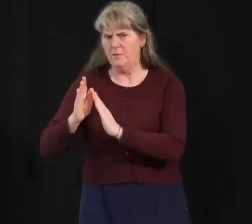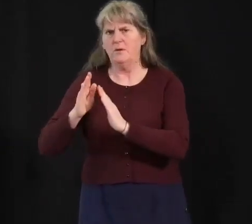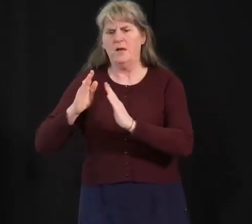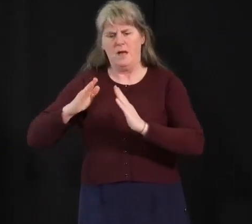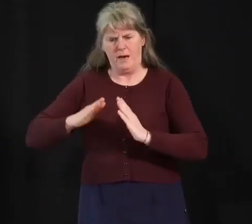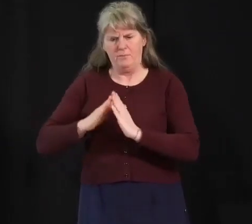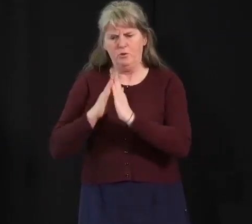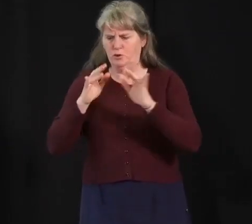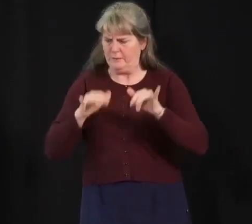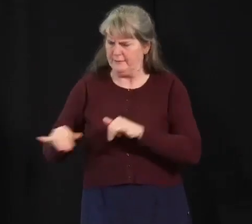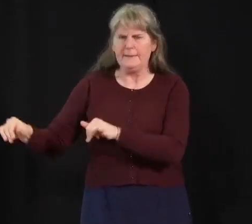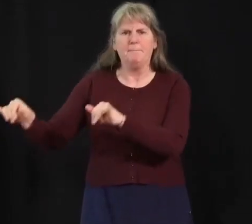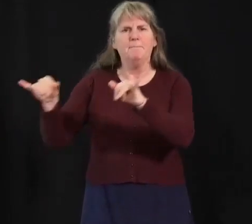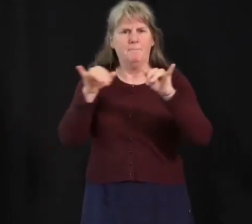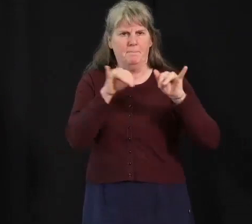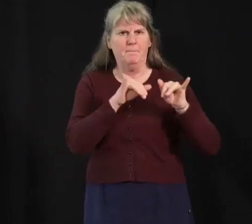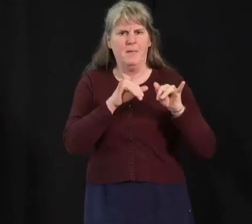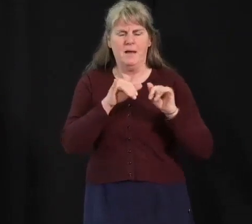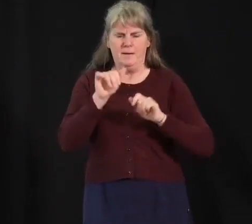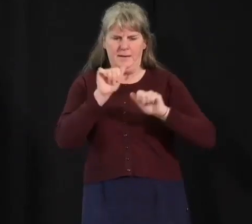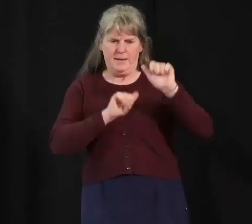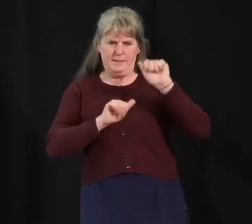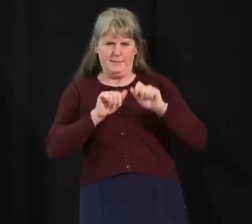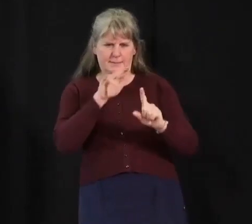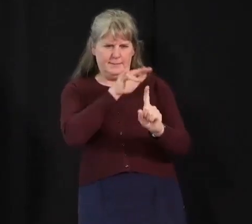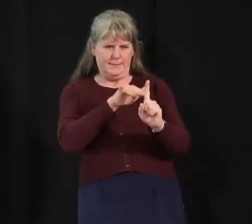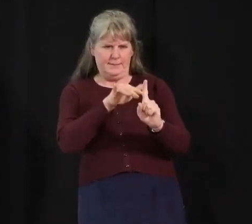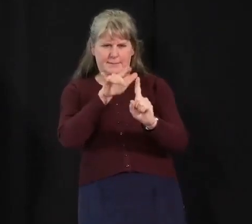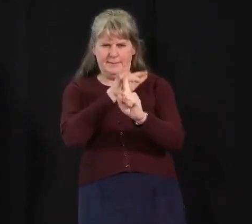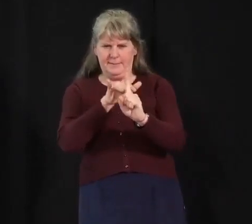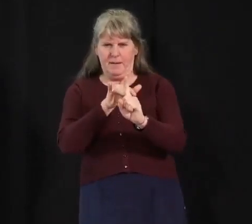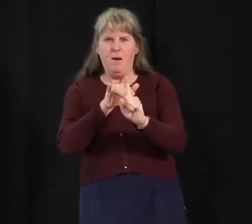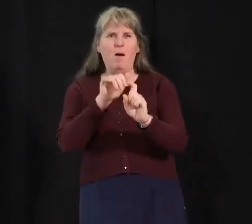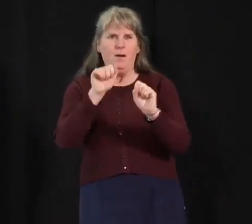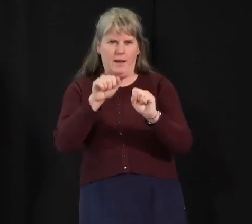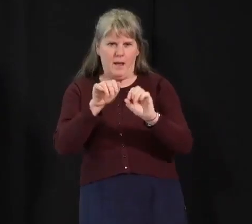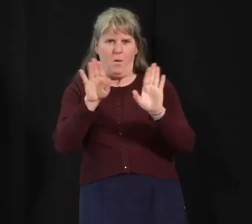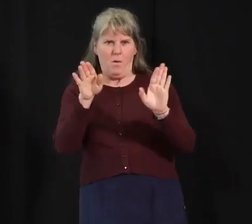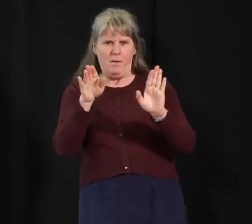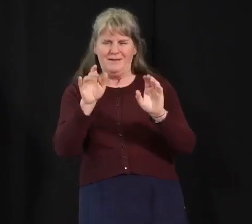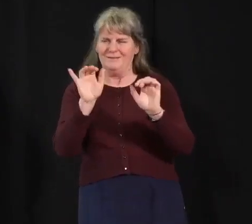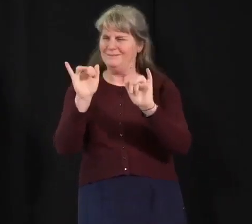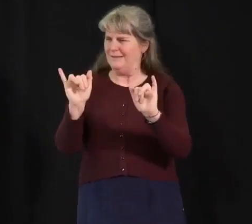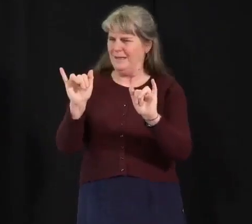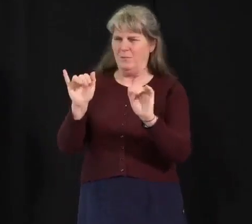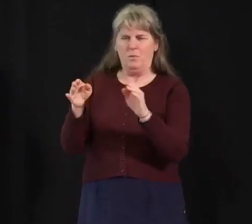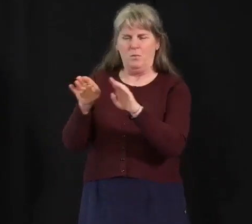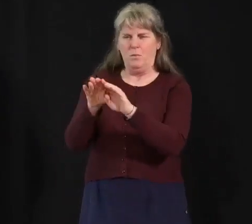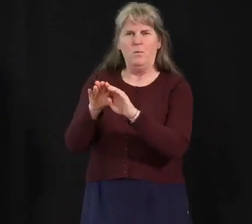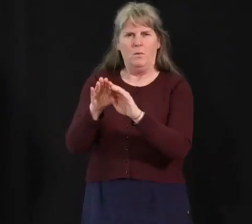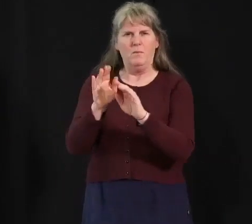to what stages of pandemic different areas are experiencing. But at least we will have a